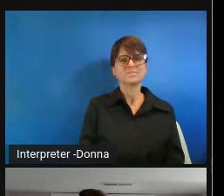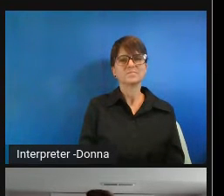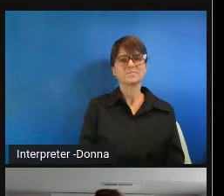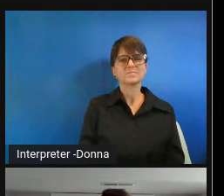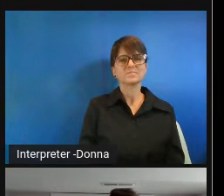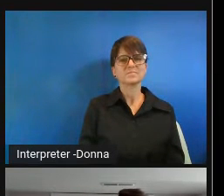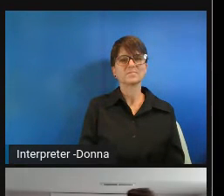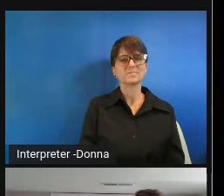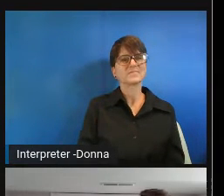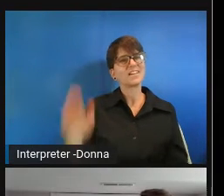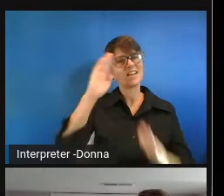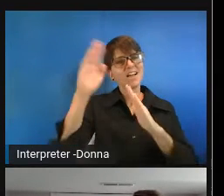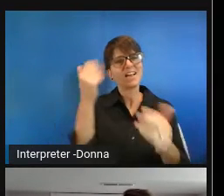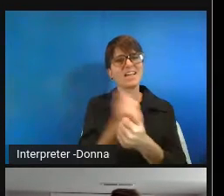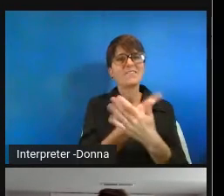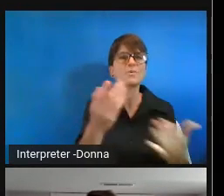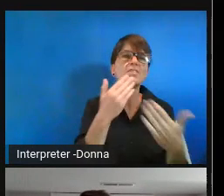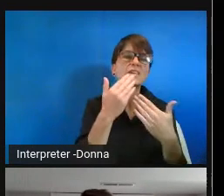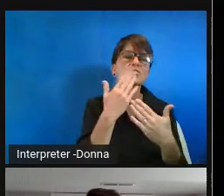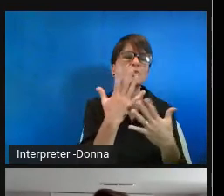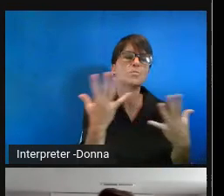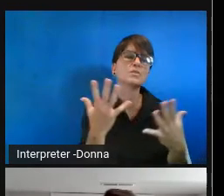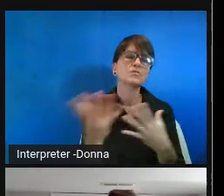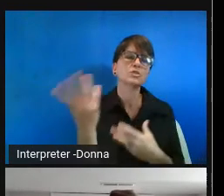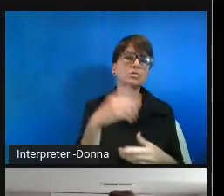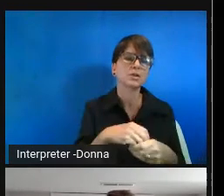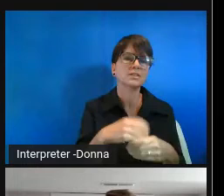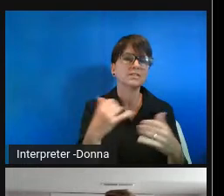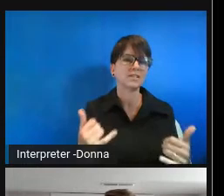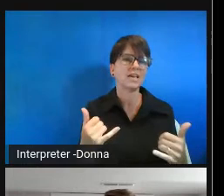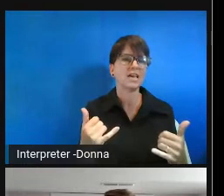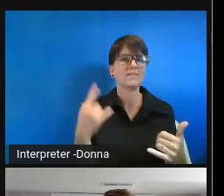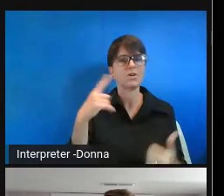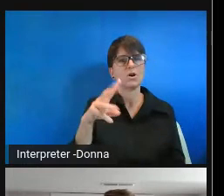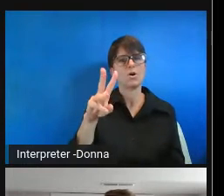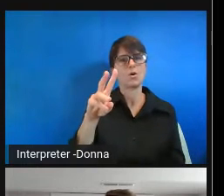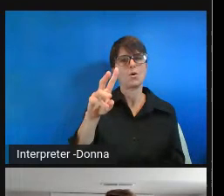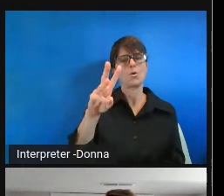Hi, everyone. Thanks for joining me today at WordPress Accessibility 2022.